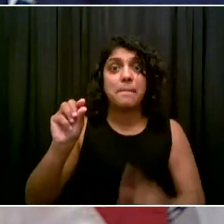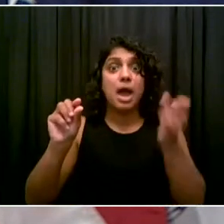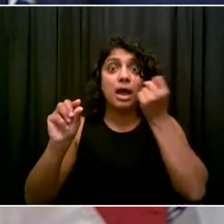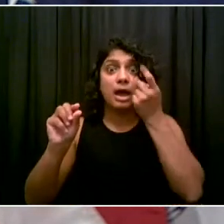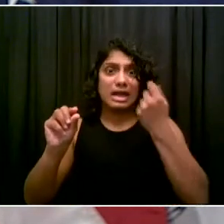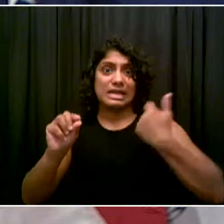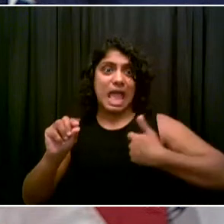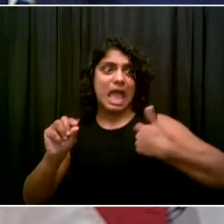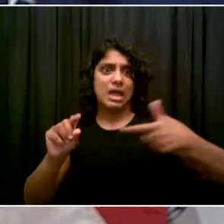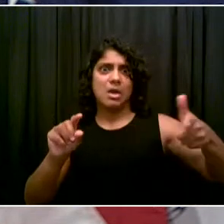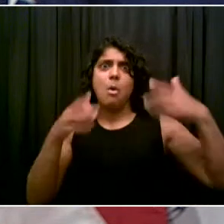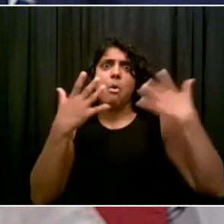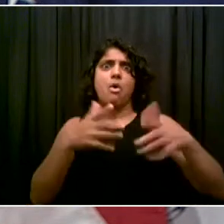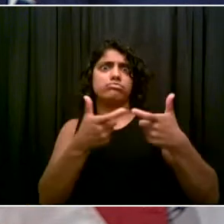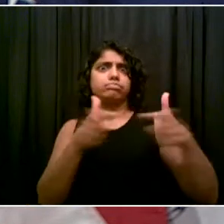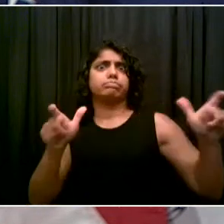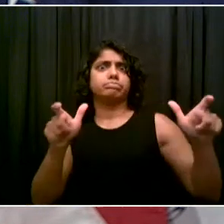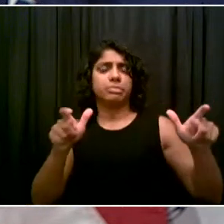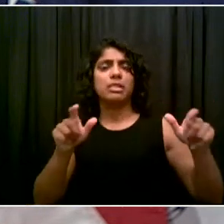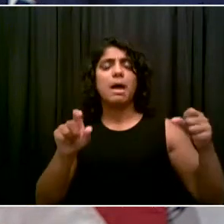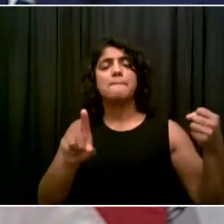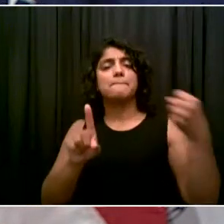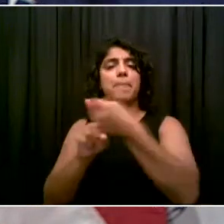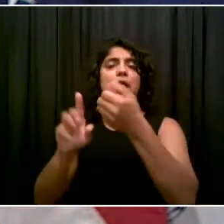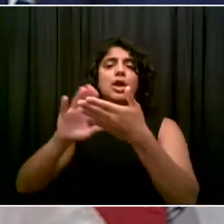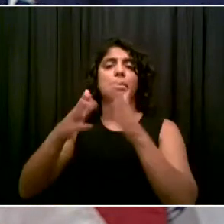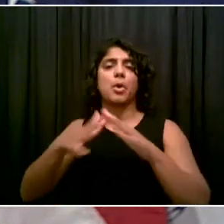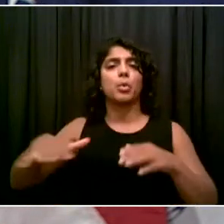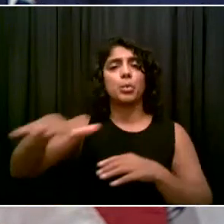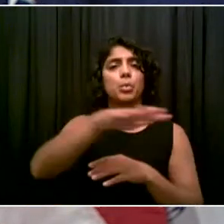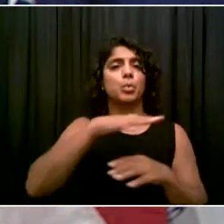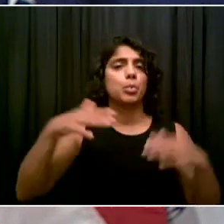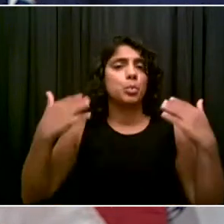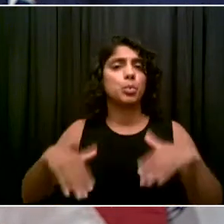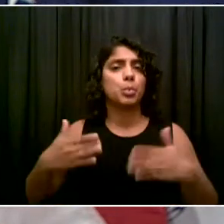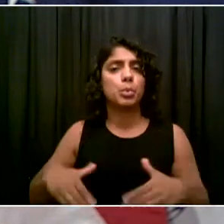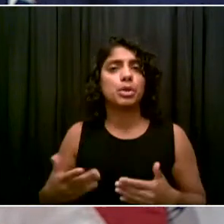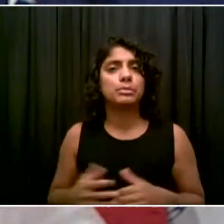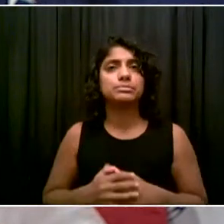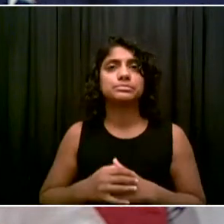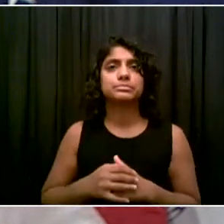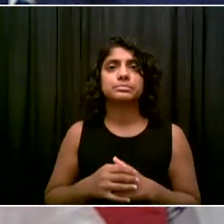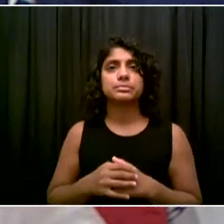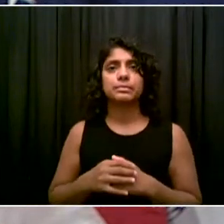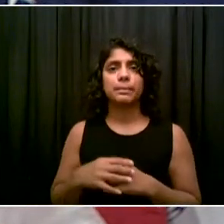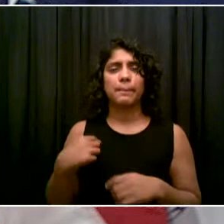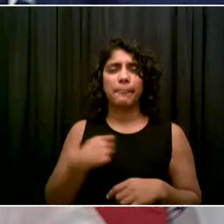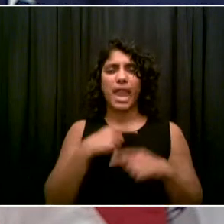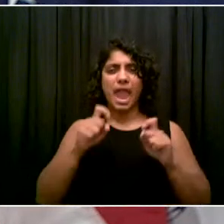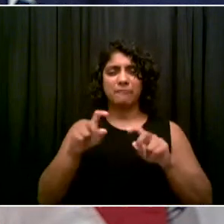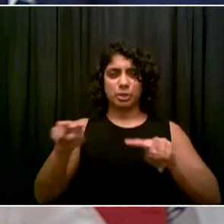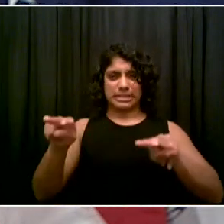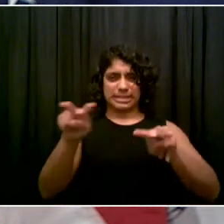IT'S A SMALL NUMBER OF PEOPLE THAT CAN DO AN AWFUL LOT OF DAMAGE TO COMMUNITIES AND WE SEE IT OVER AND OVER AGAIN. SO WHEN WE CHOOSE THESE CAS ESAND WORK